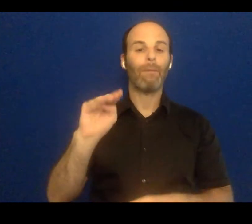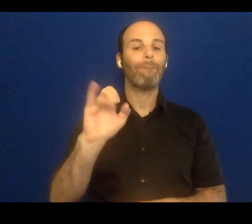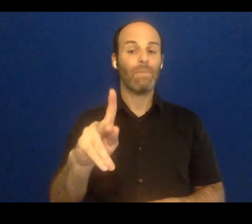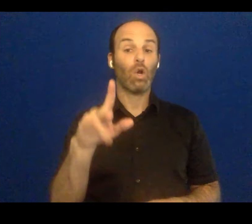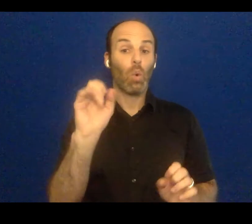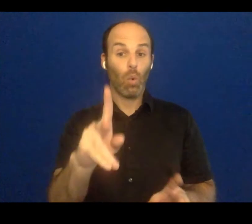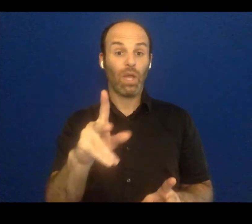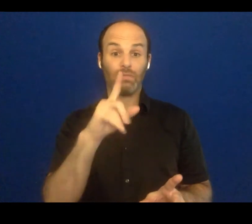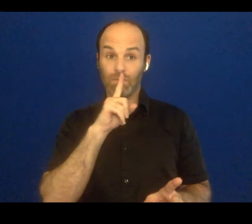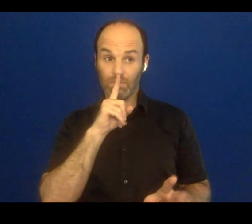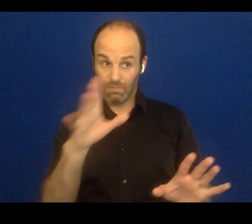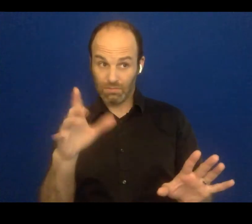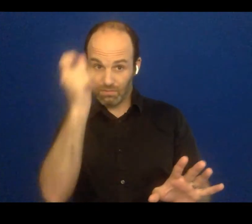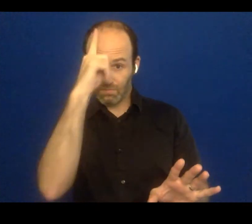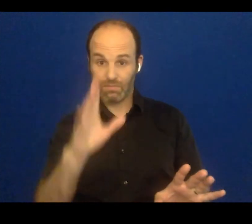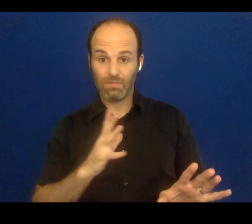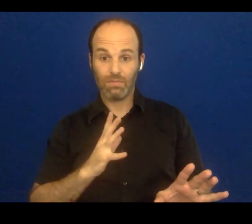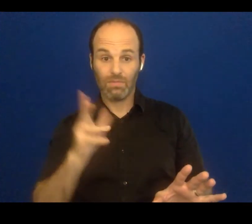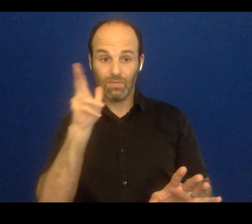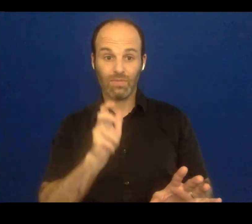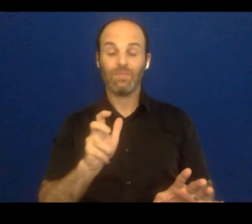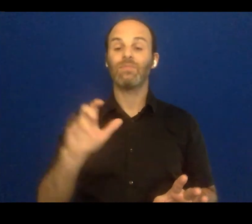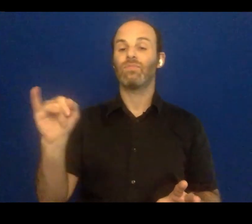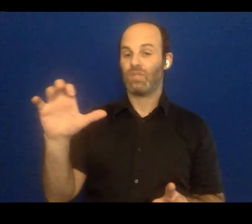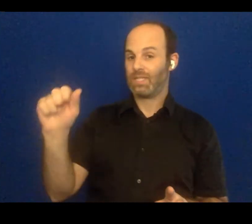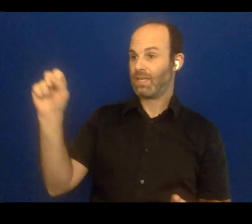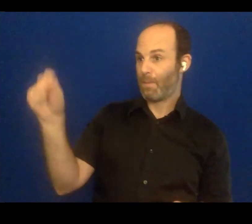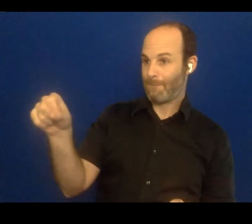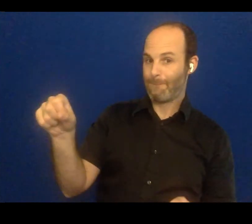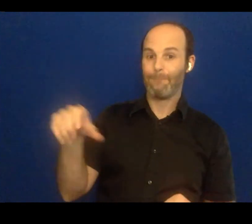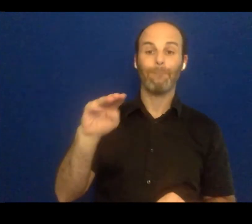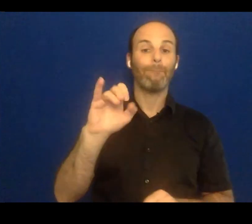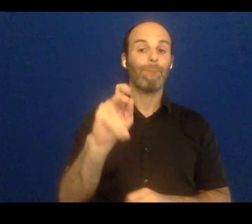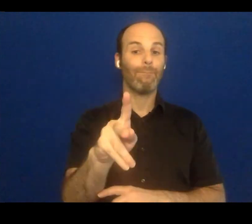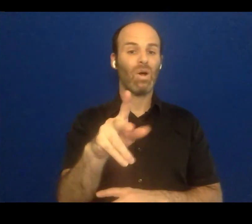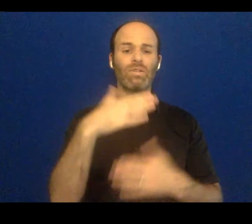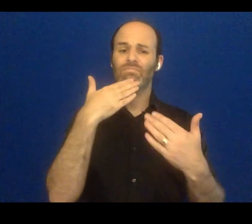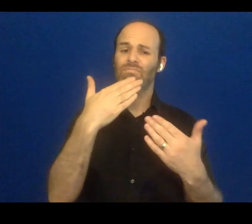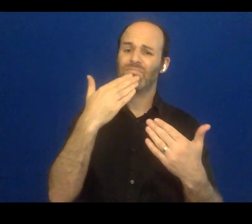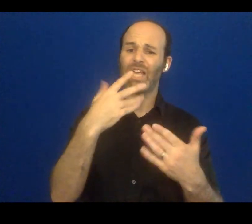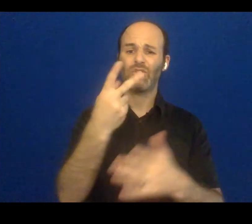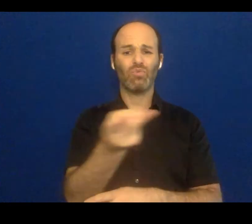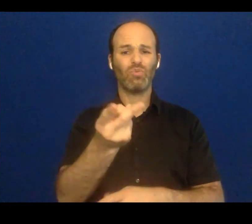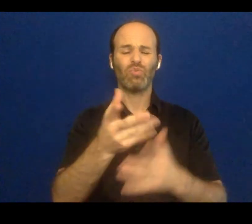OKAY NOW? YES. THANK YOU TWO SO MUCH FOR YOUR WORK.